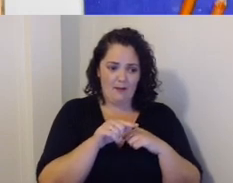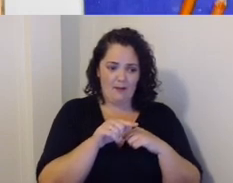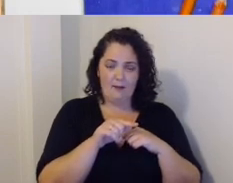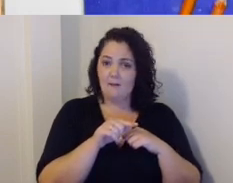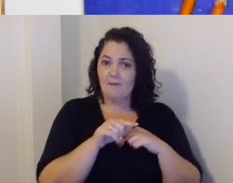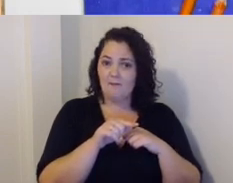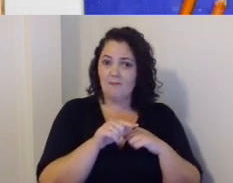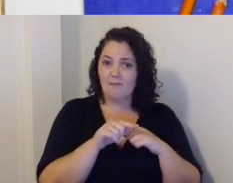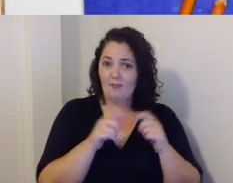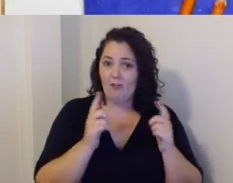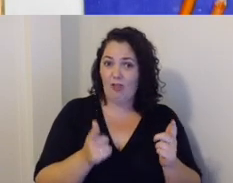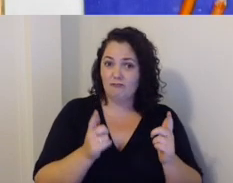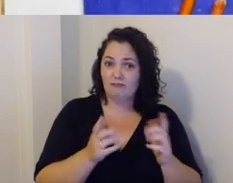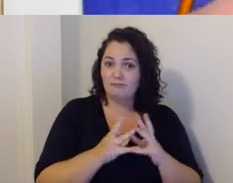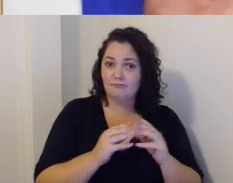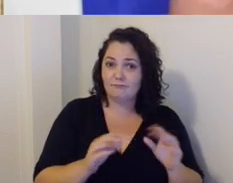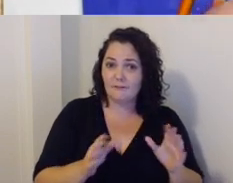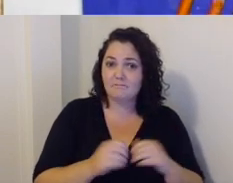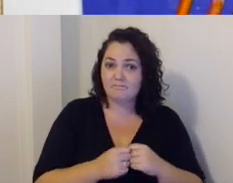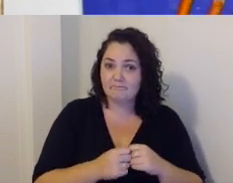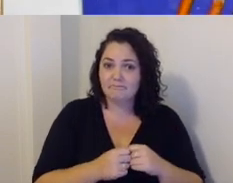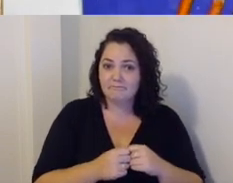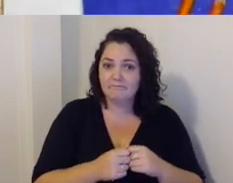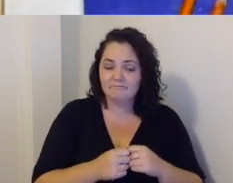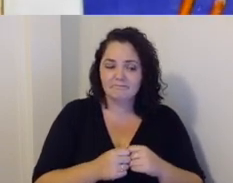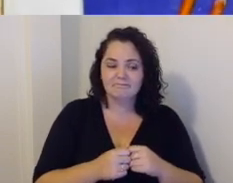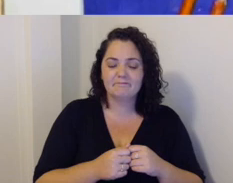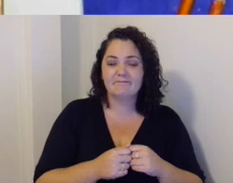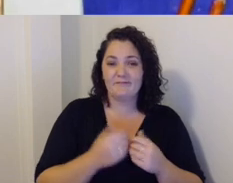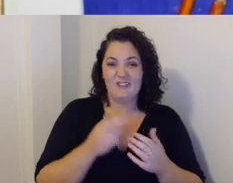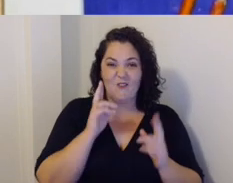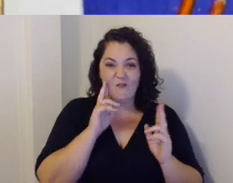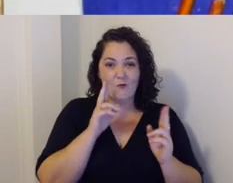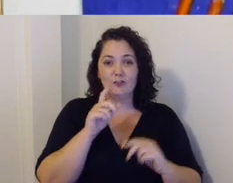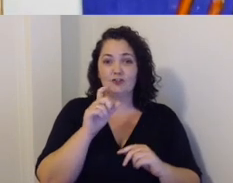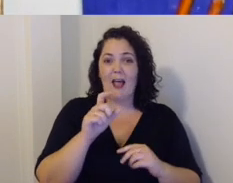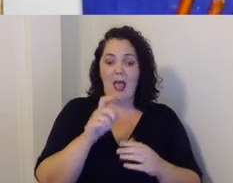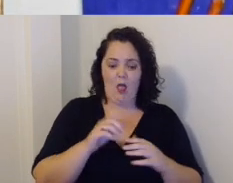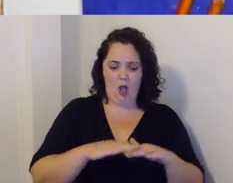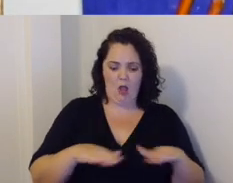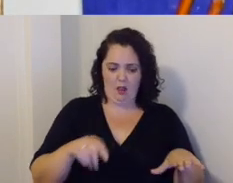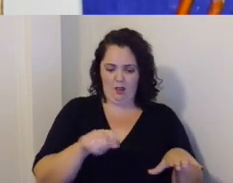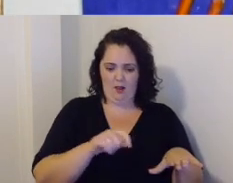I can still rub back a lot of it much more so than I can when it's just on the straight paper